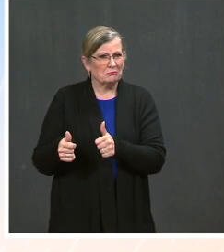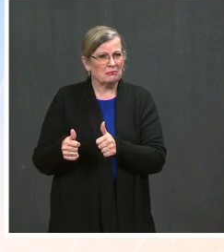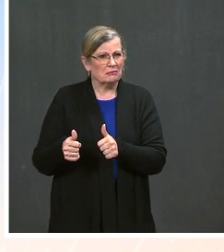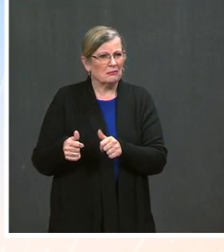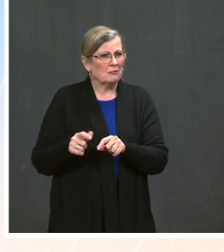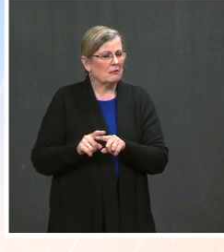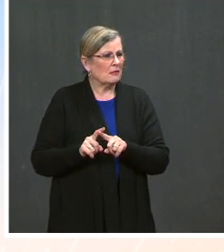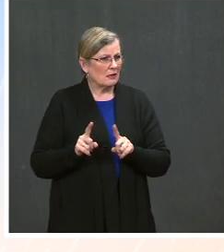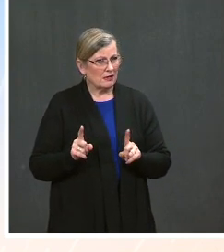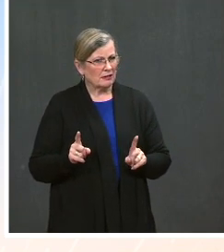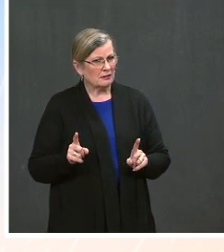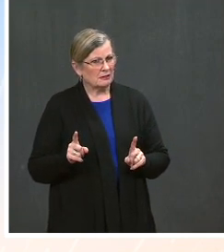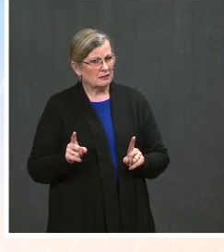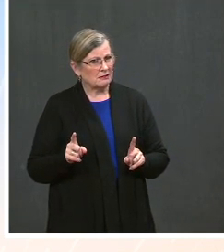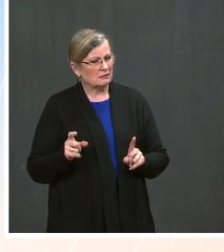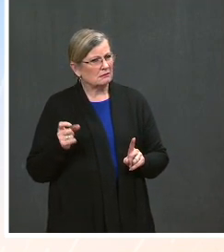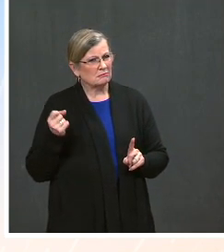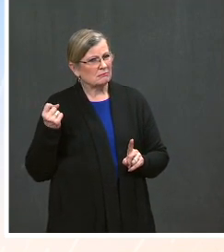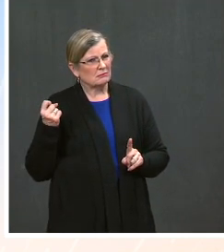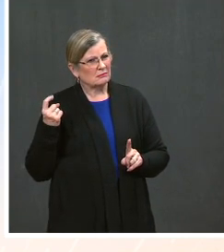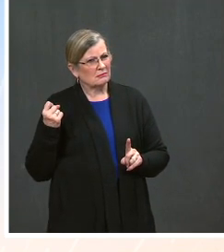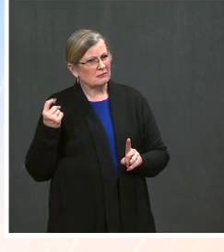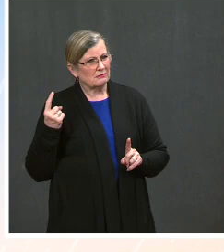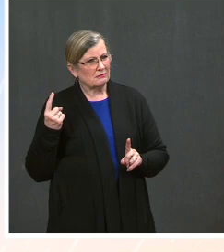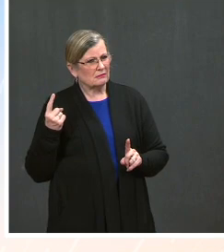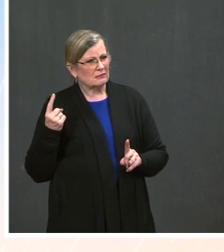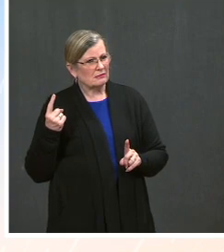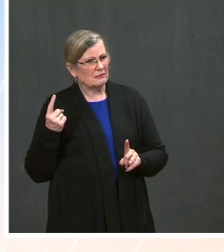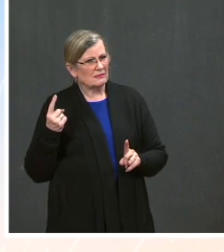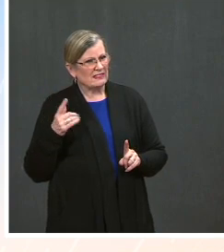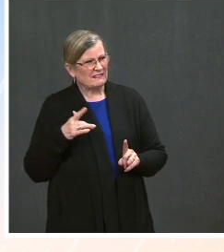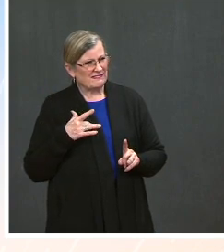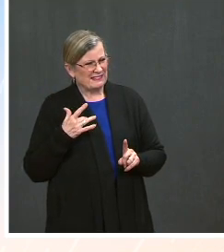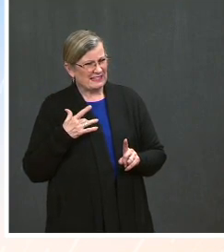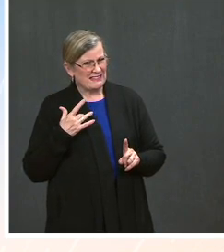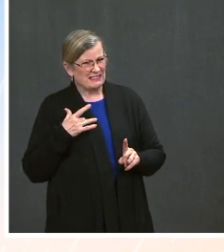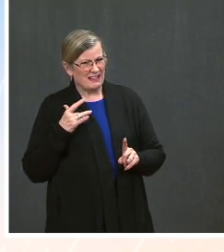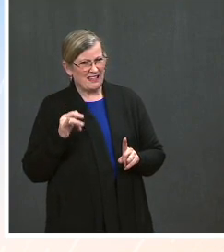So the -- you know, and there's the sense that Republicans will not support anything